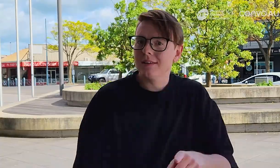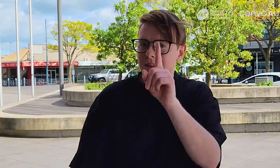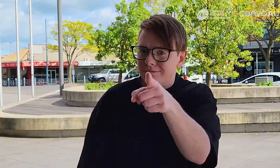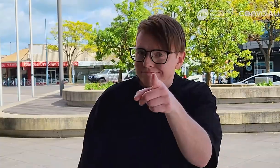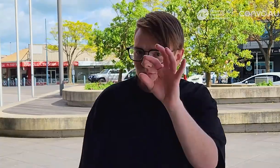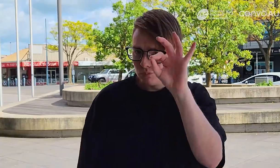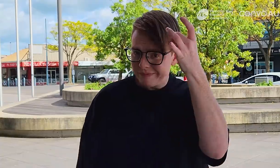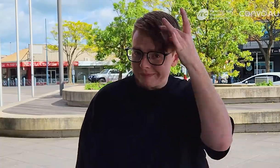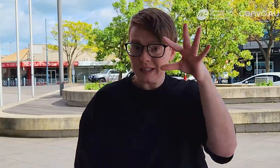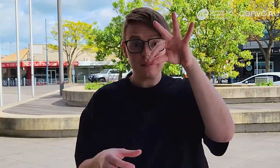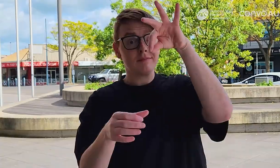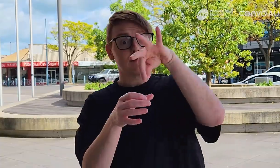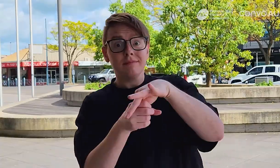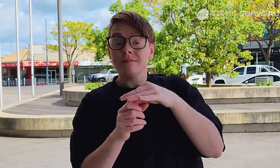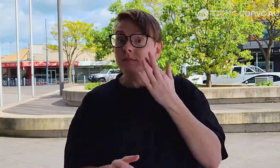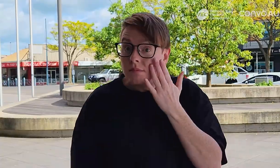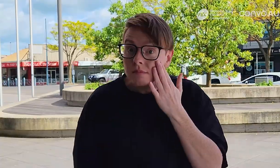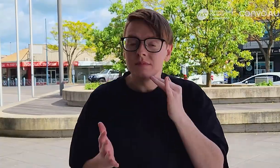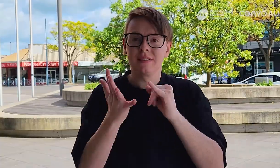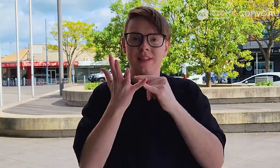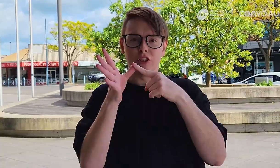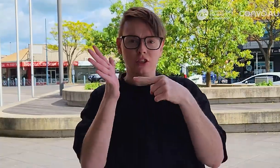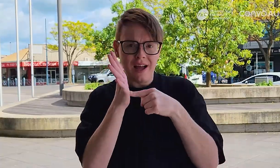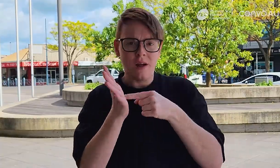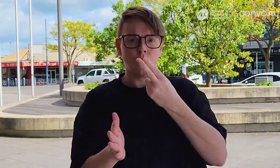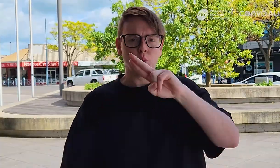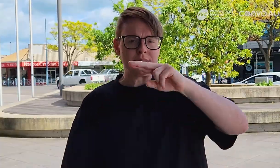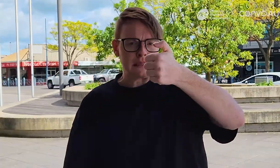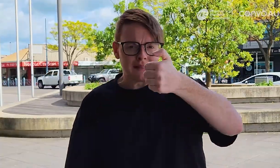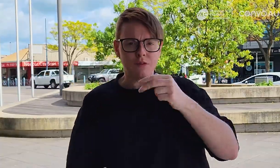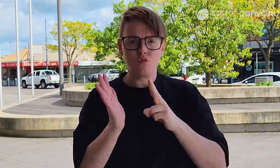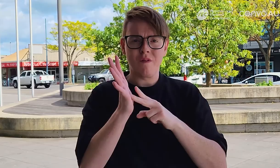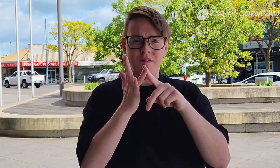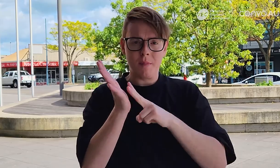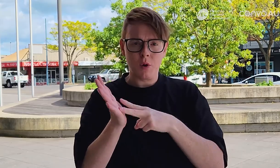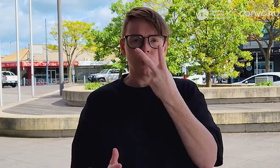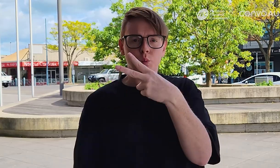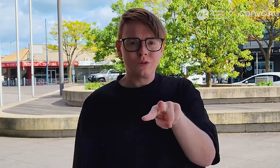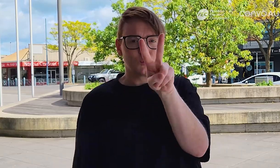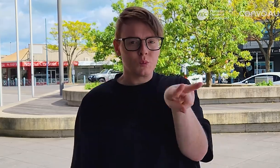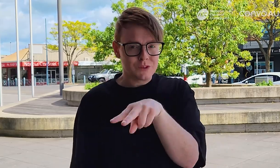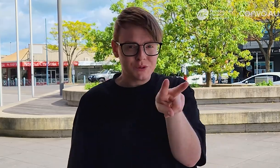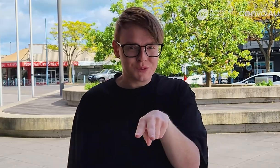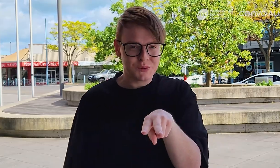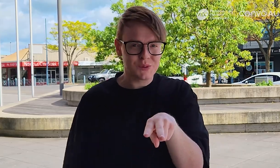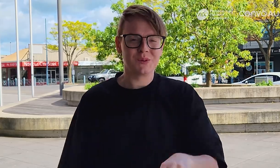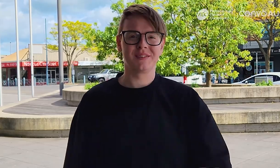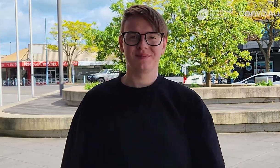Don’t forget to vote by Saturday 26 November 2022!